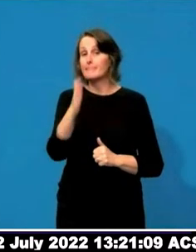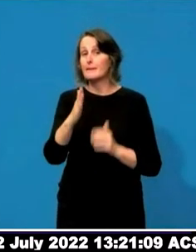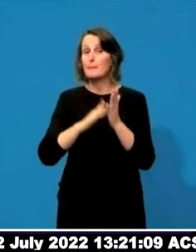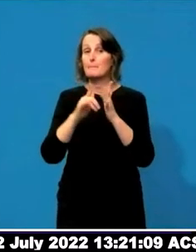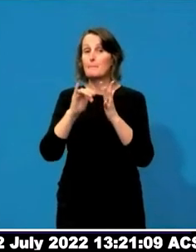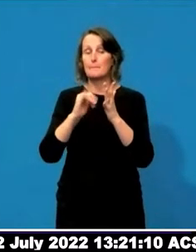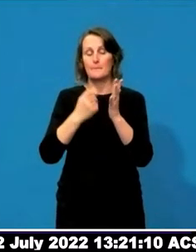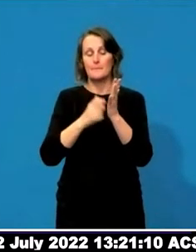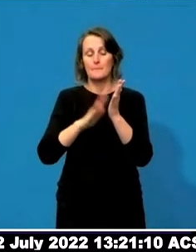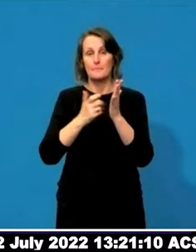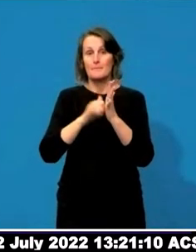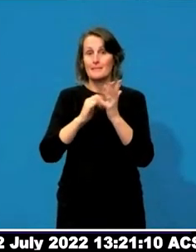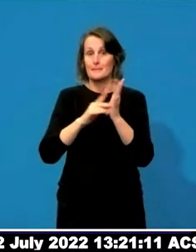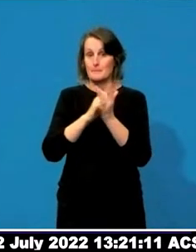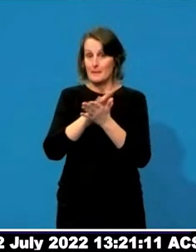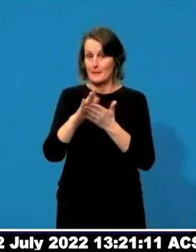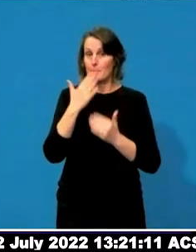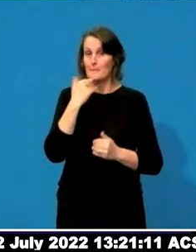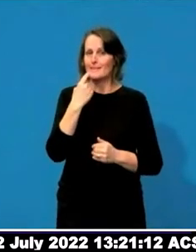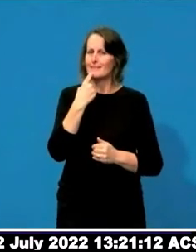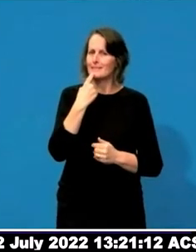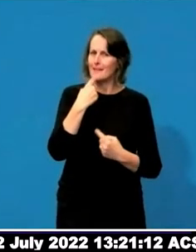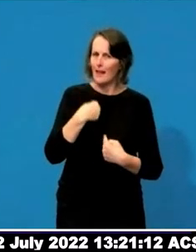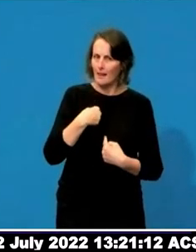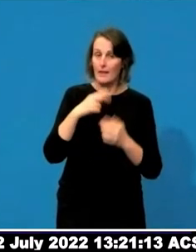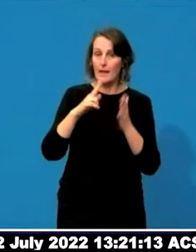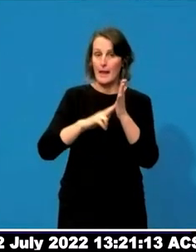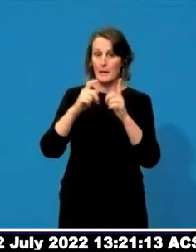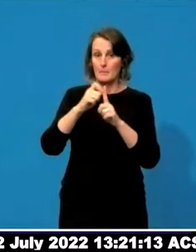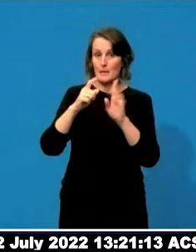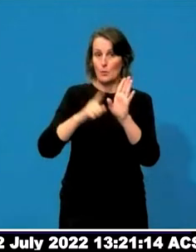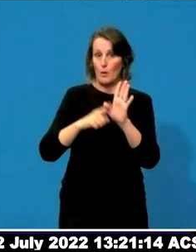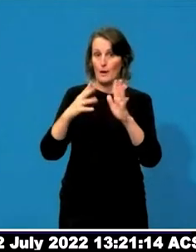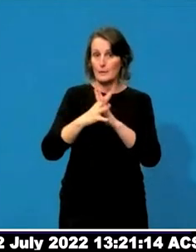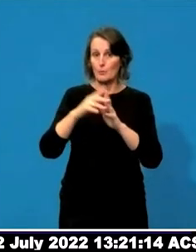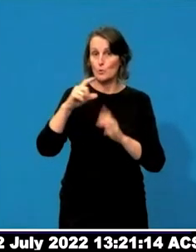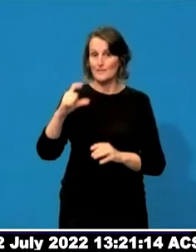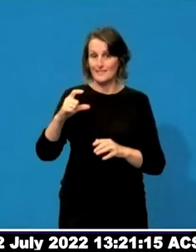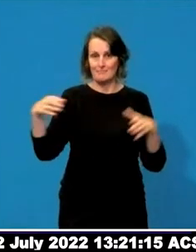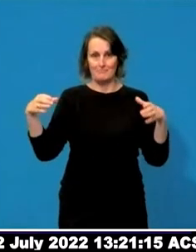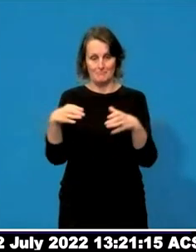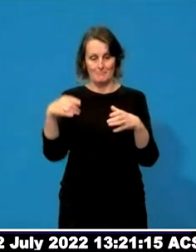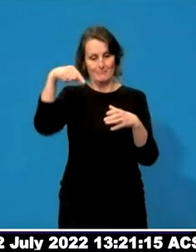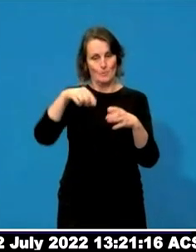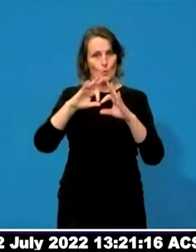or provide an overview of how NPYWC was formed and who its members are?